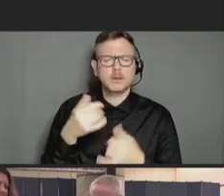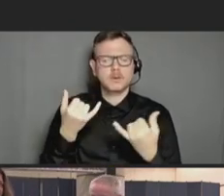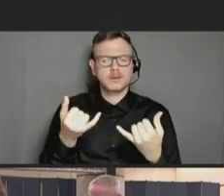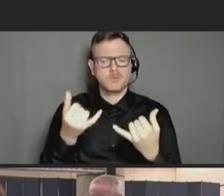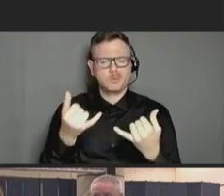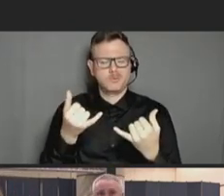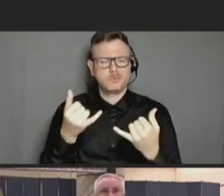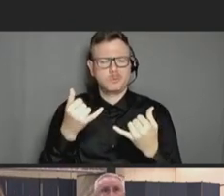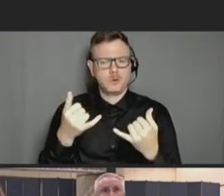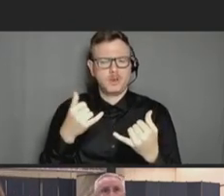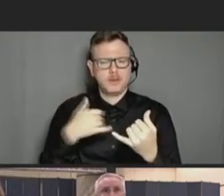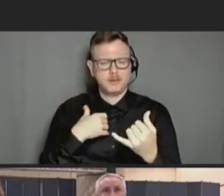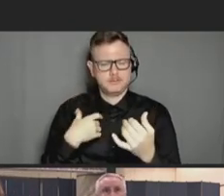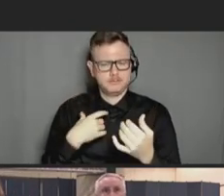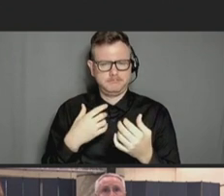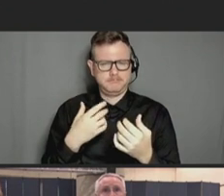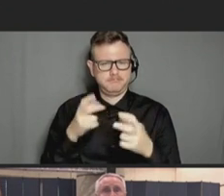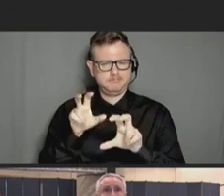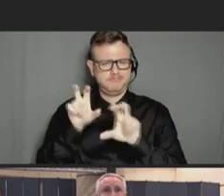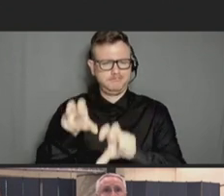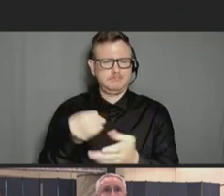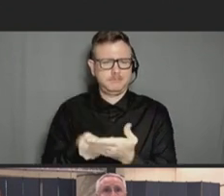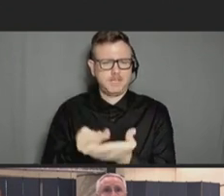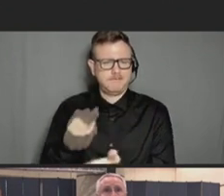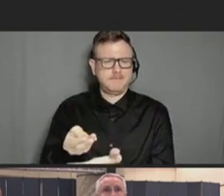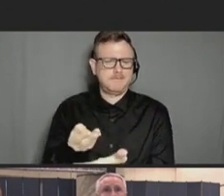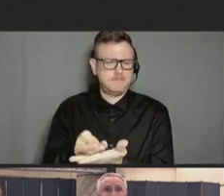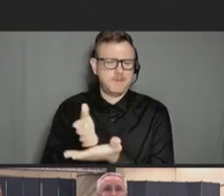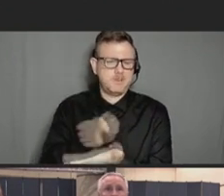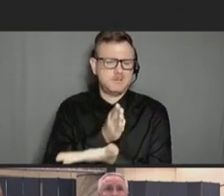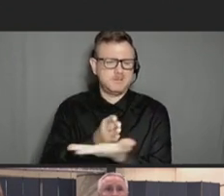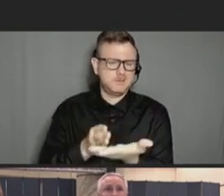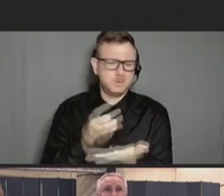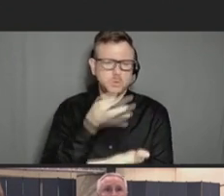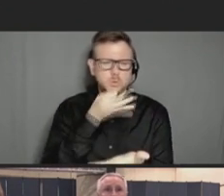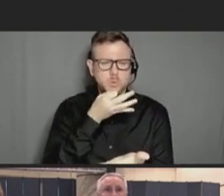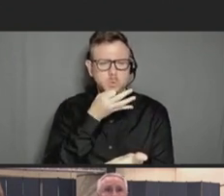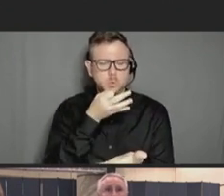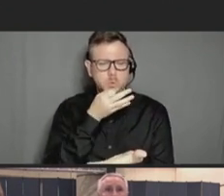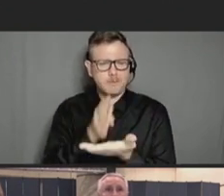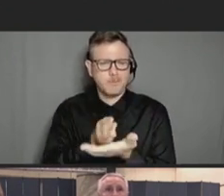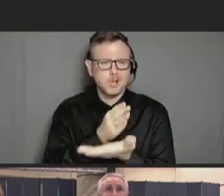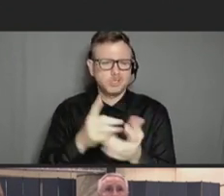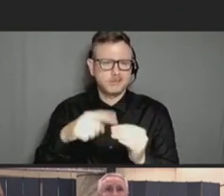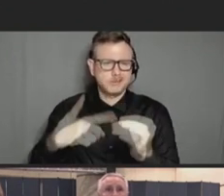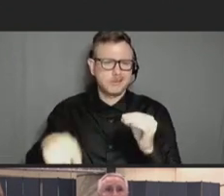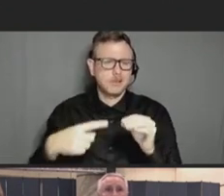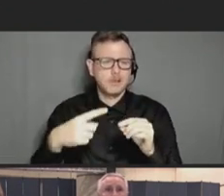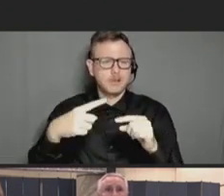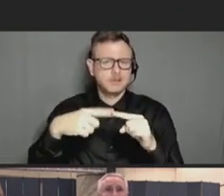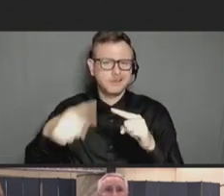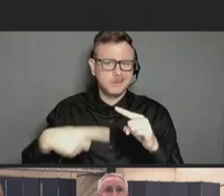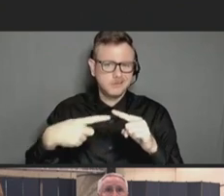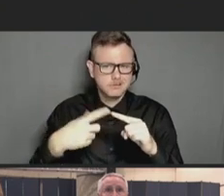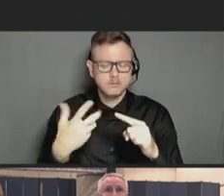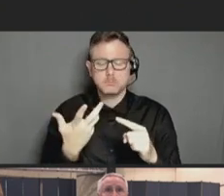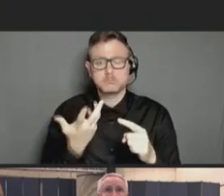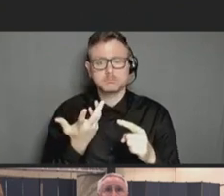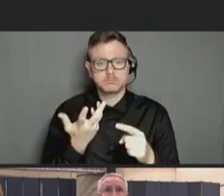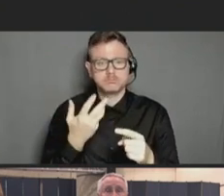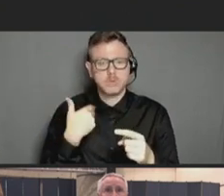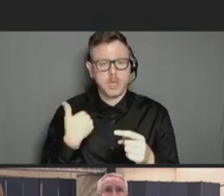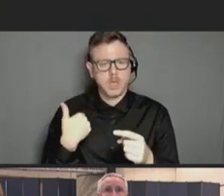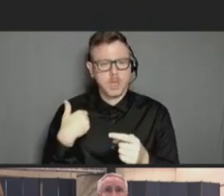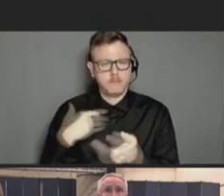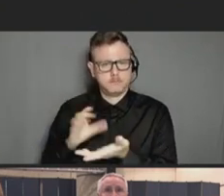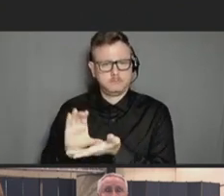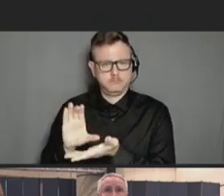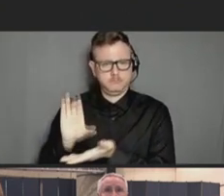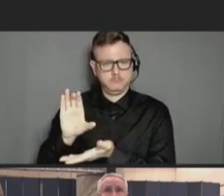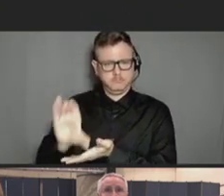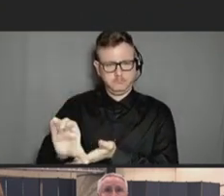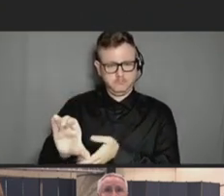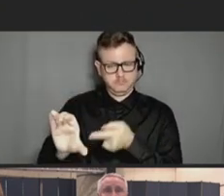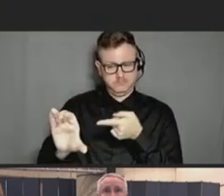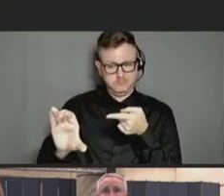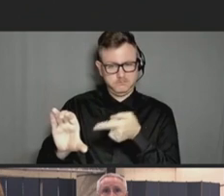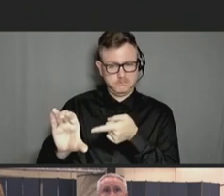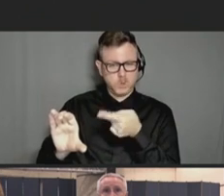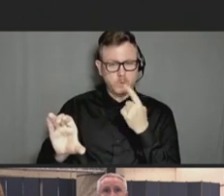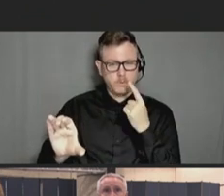for the upcoming budget cycle, if any allocations at all have been made towards the types of